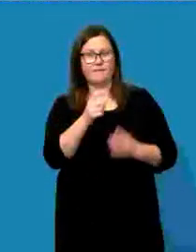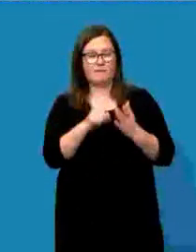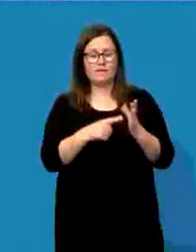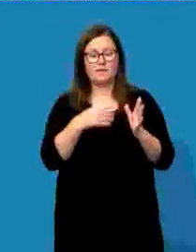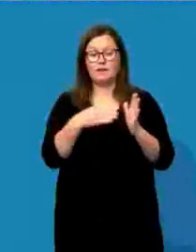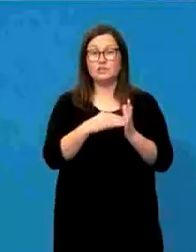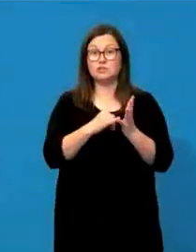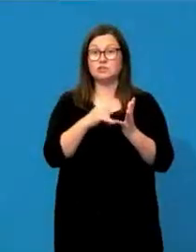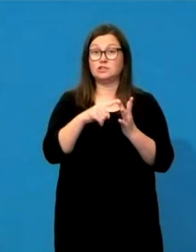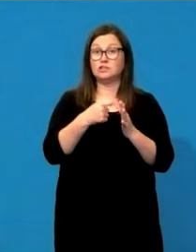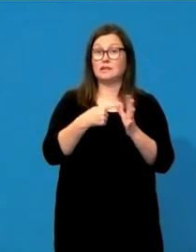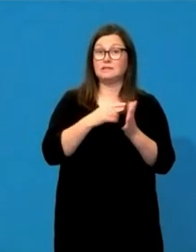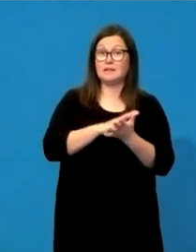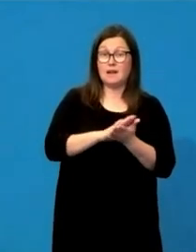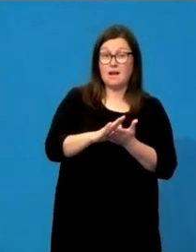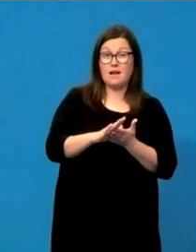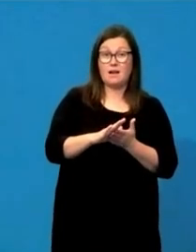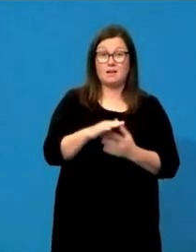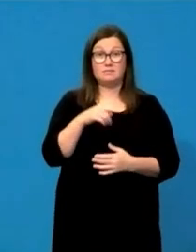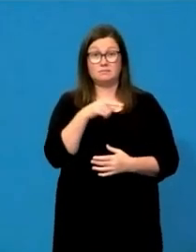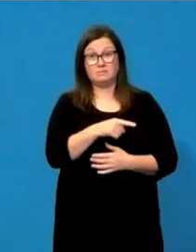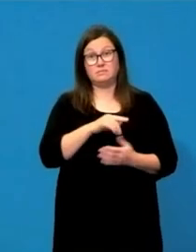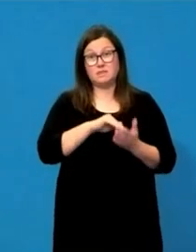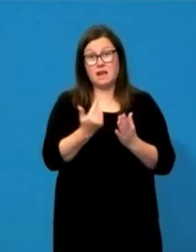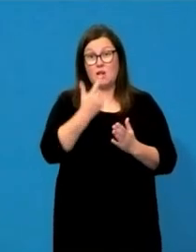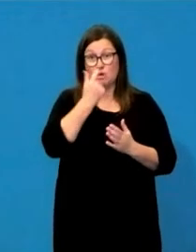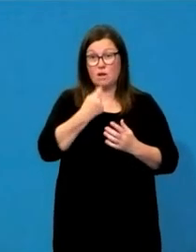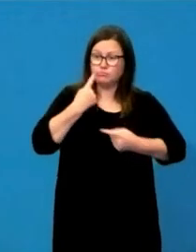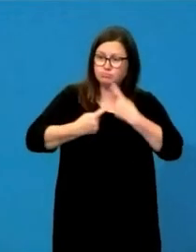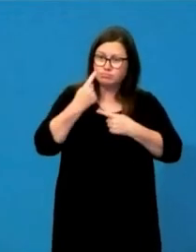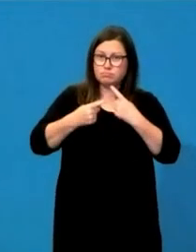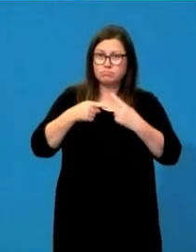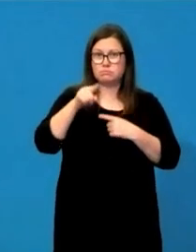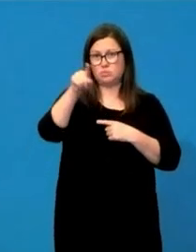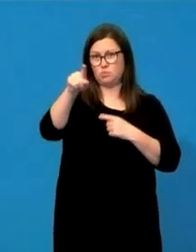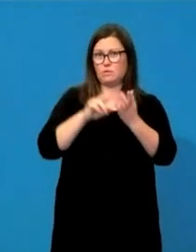tell the NDIA your views today, what would you tell them?